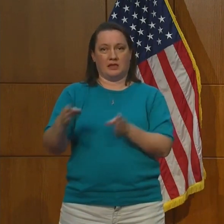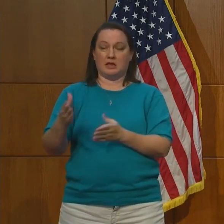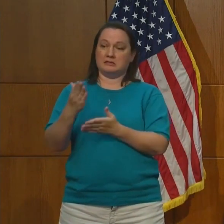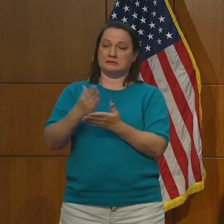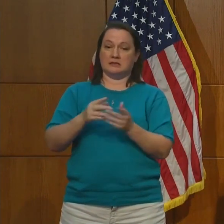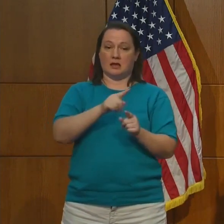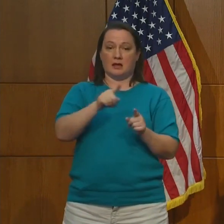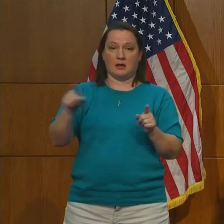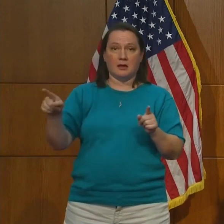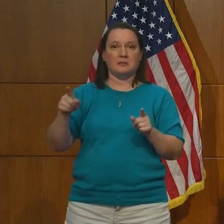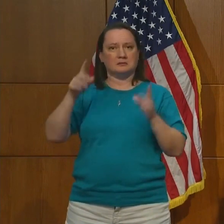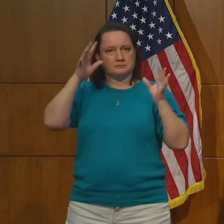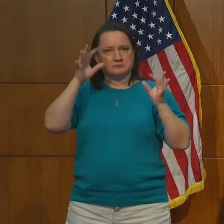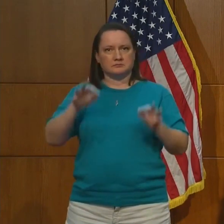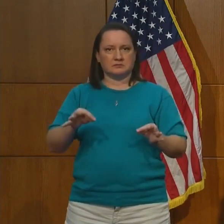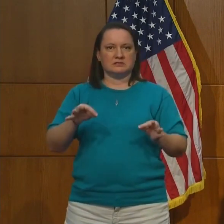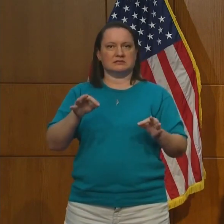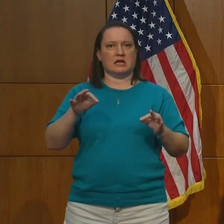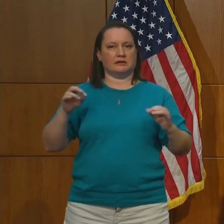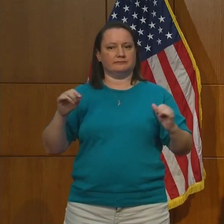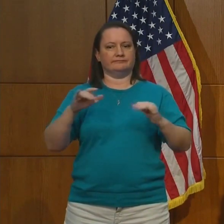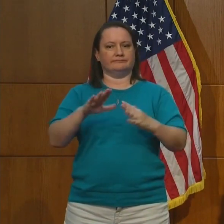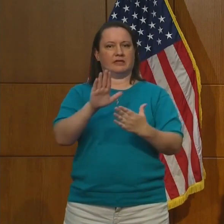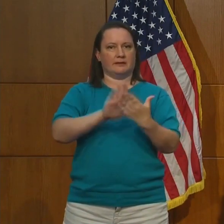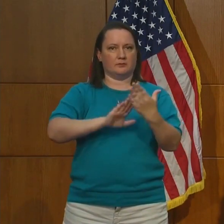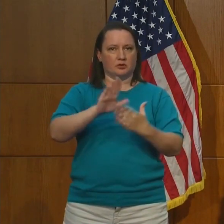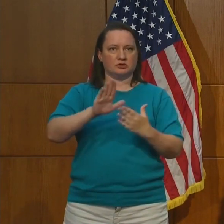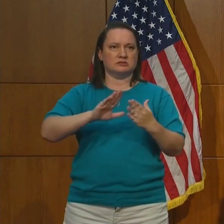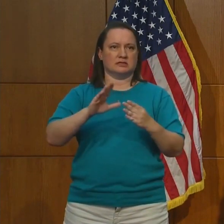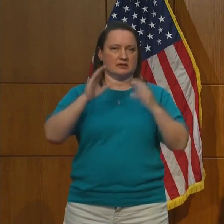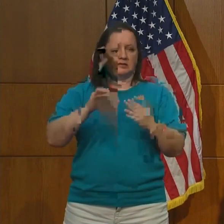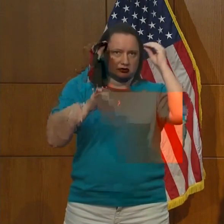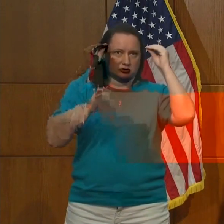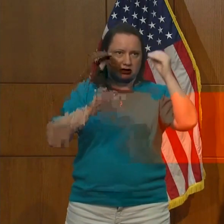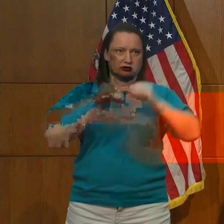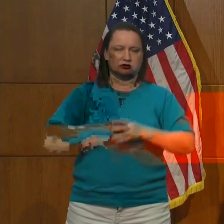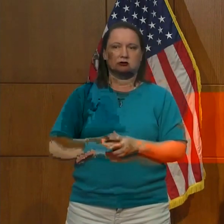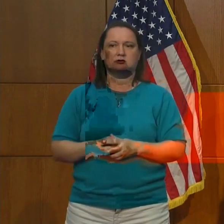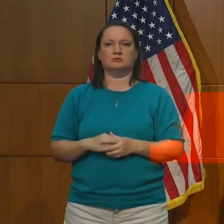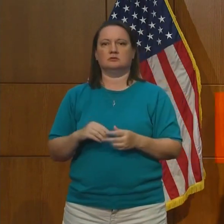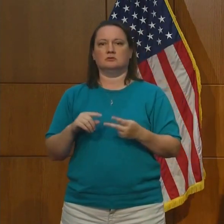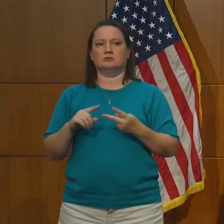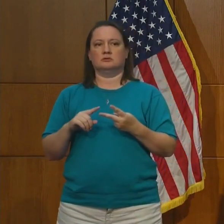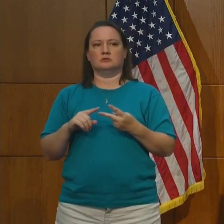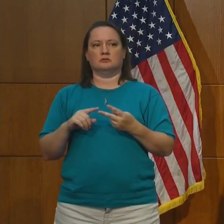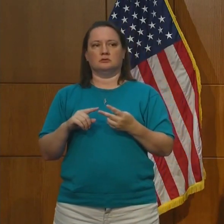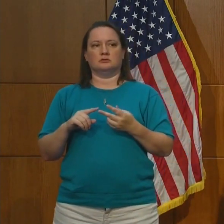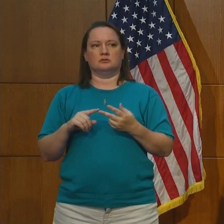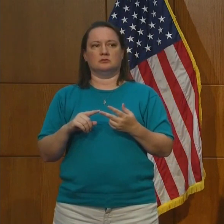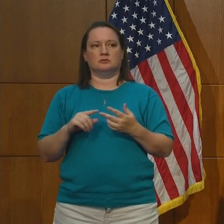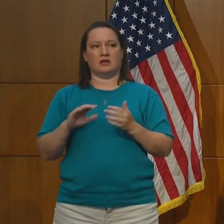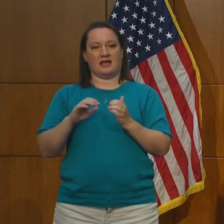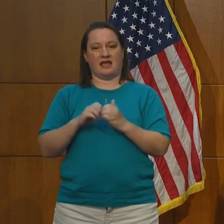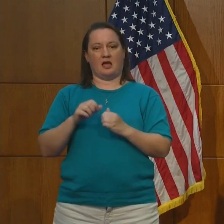DOCTOR BERGER. GLOBAL AND THAT'S REALLY PLANNED SOME INCLUDING ENCOURAGE EDUCATION AND UNDERSTANDING OF COVID